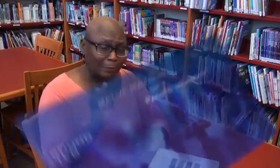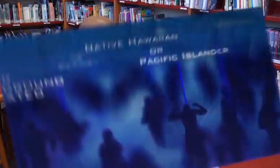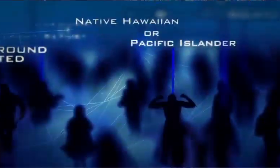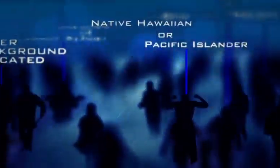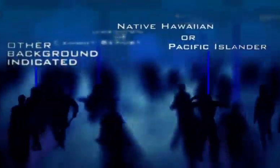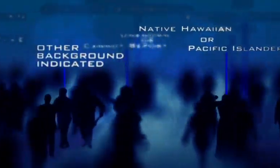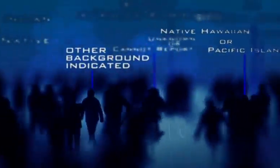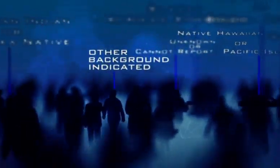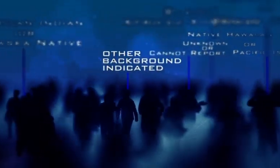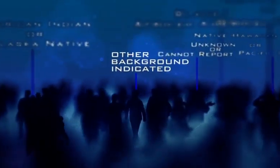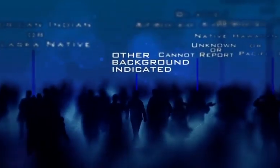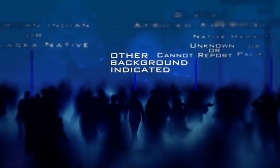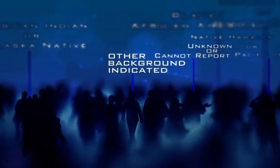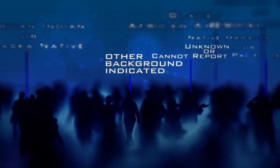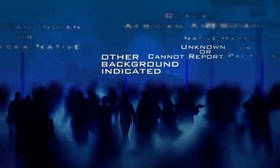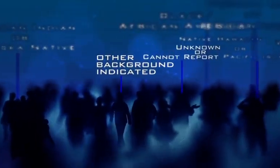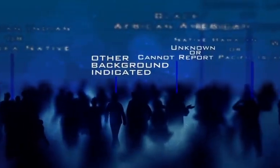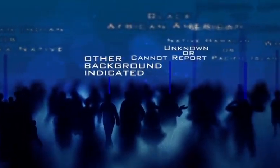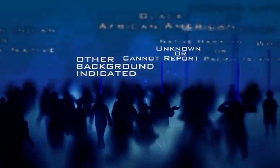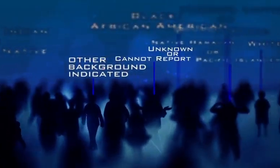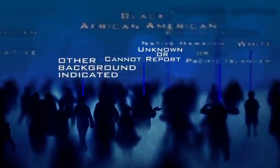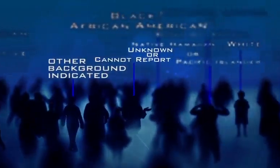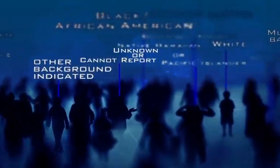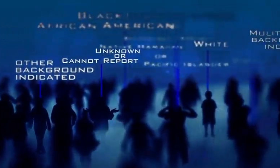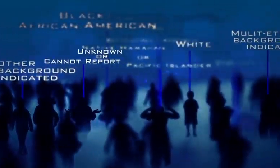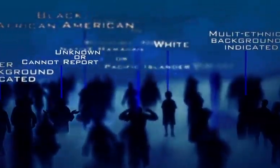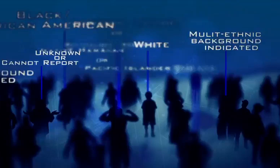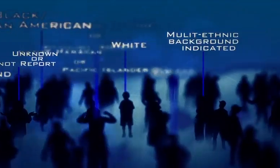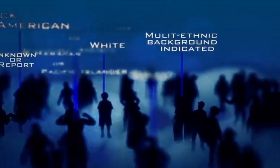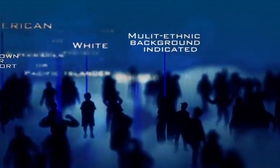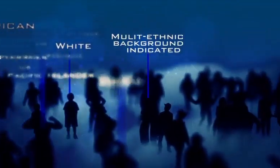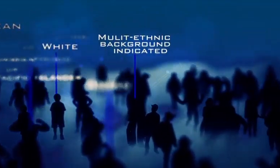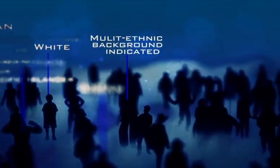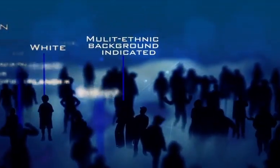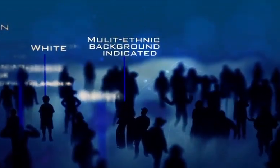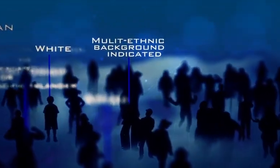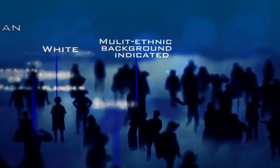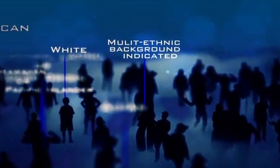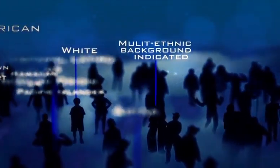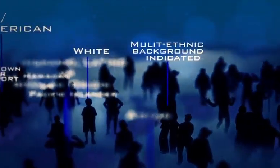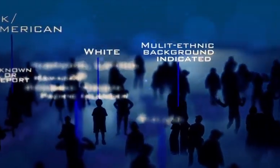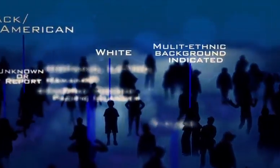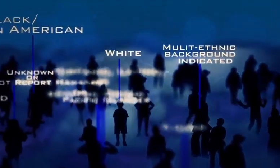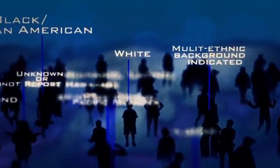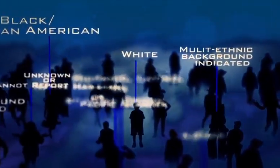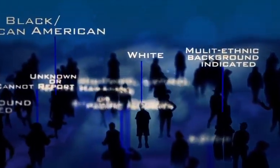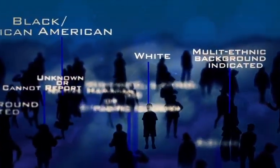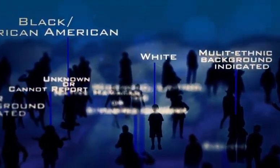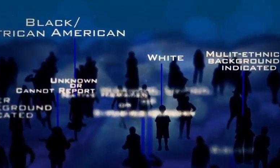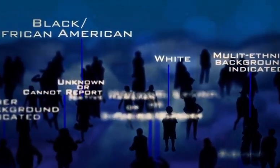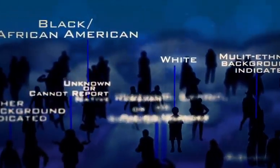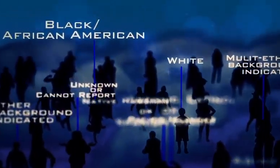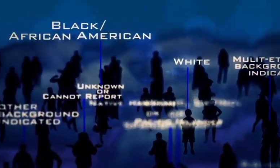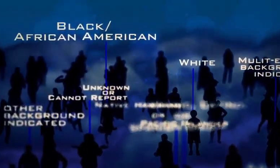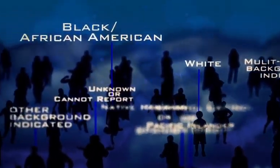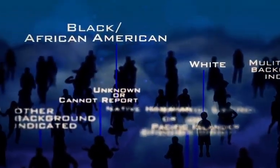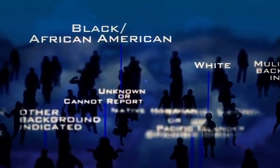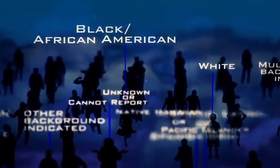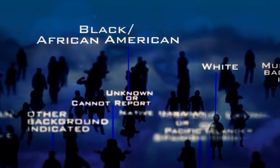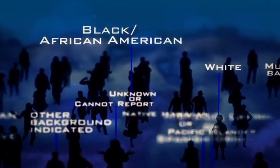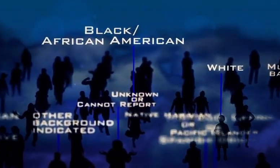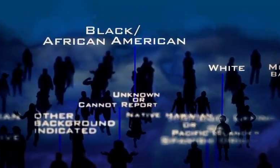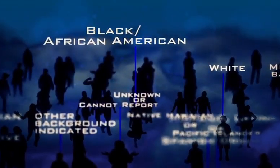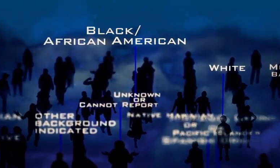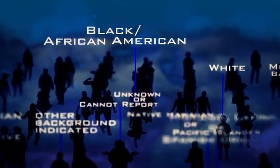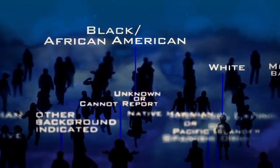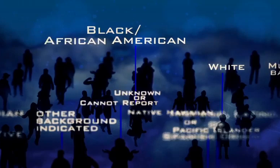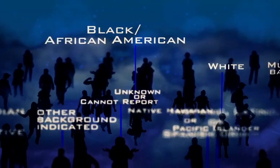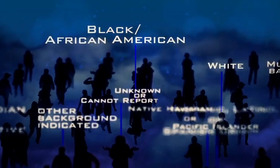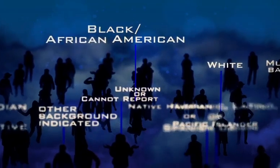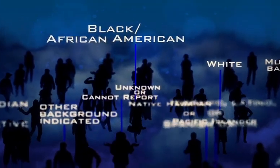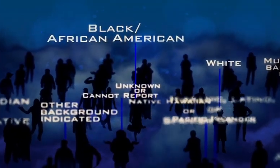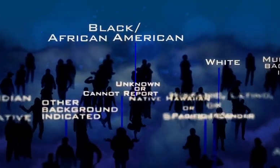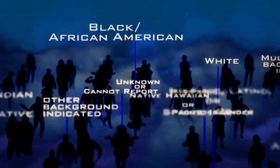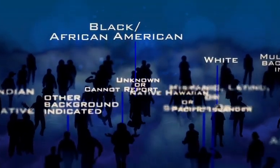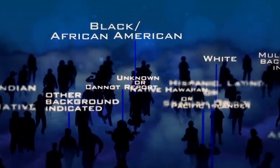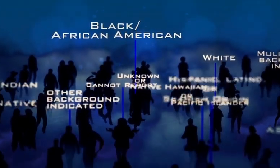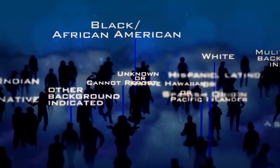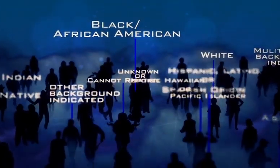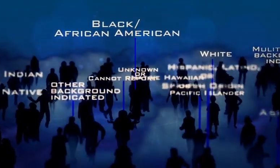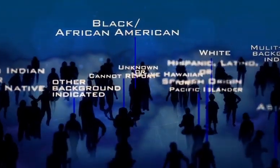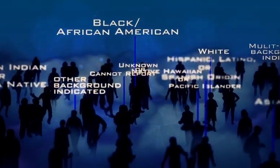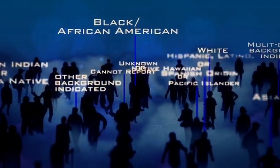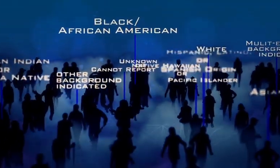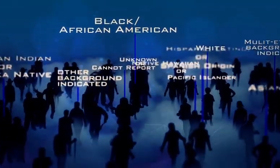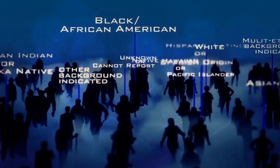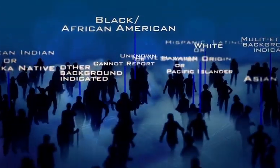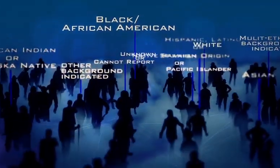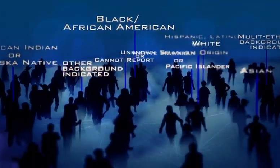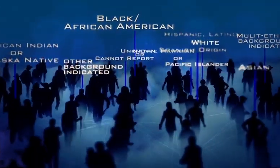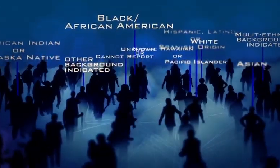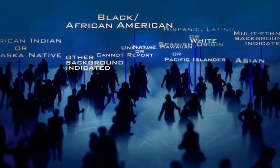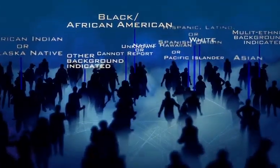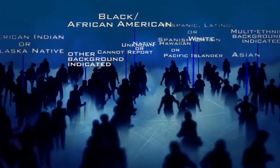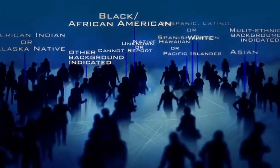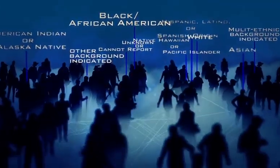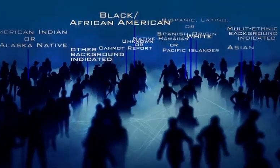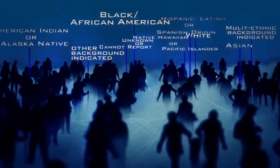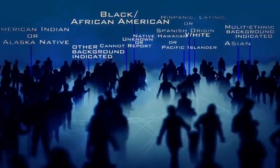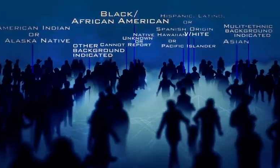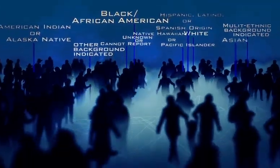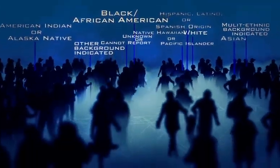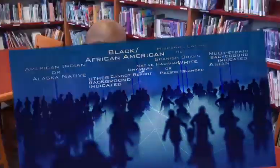[graphic of different identity categories from census]